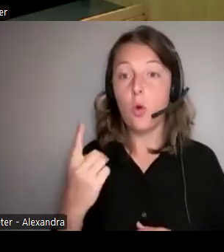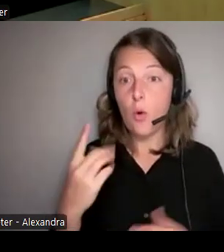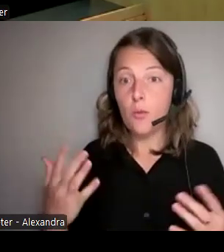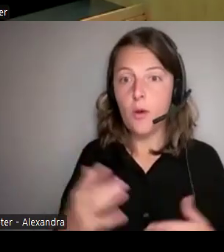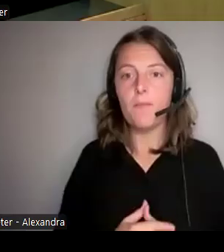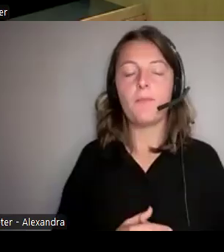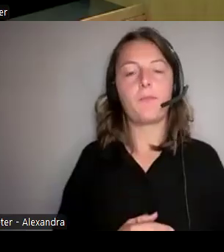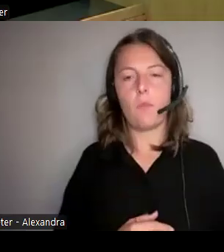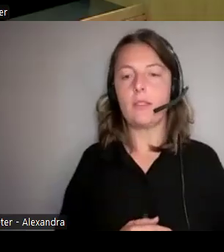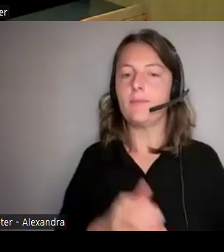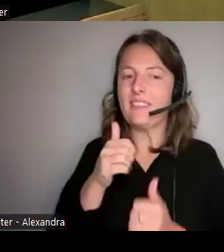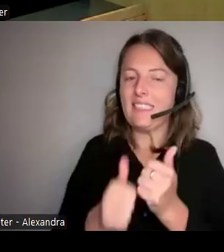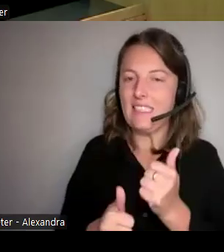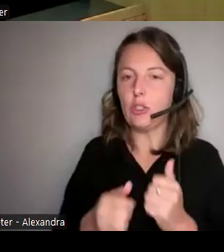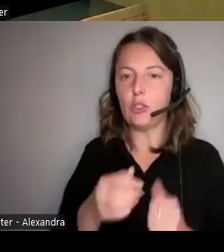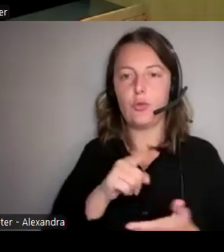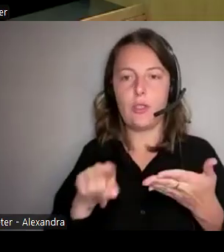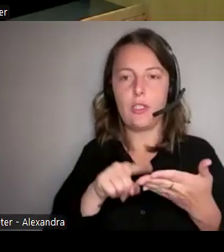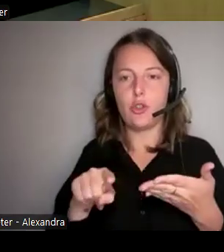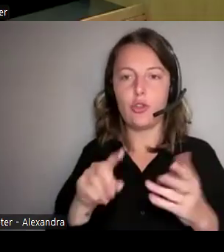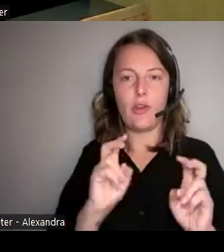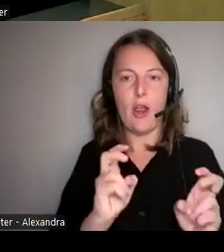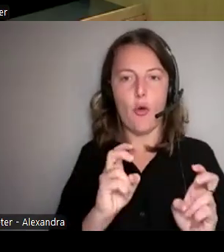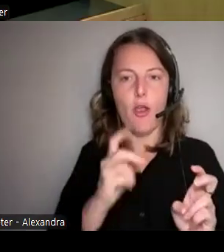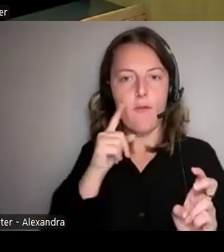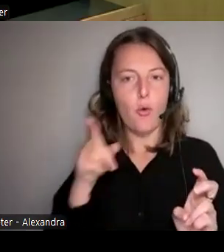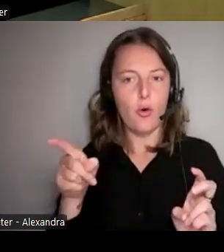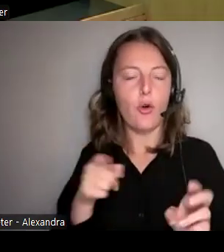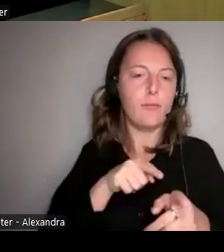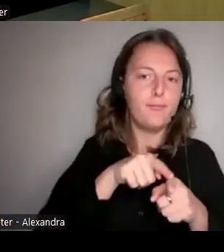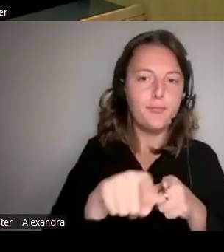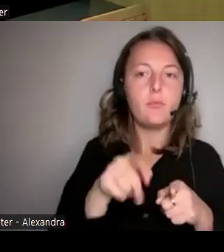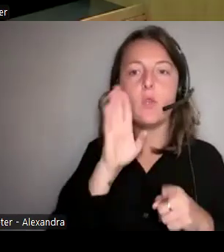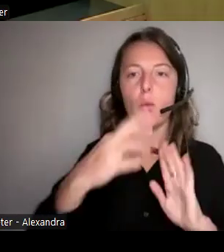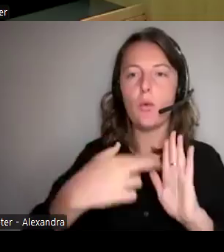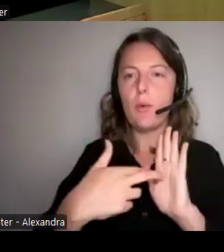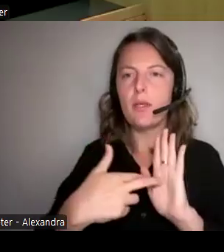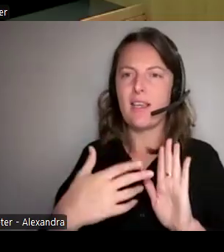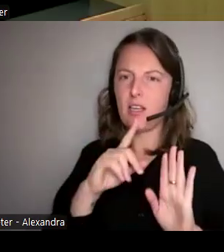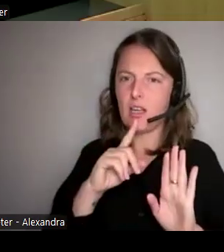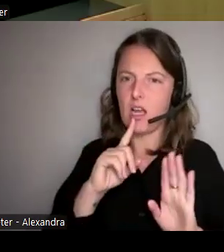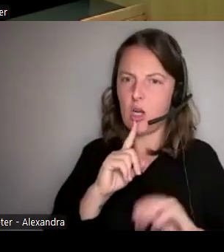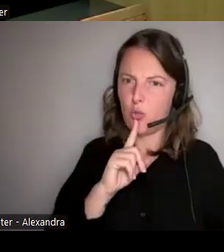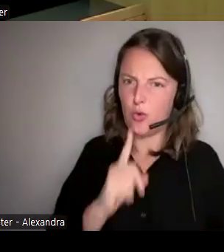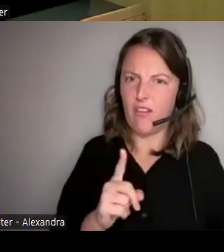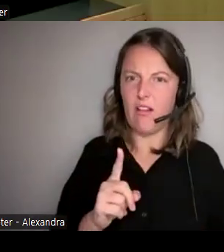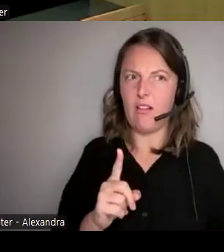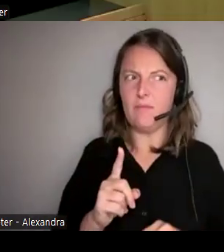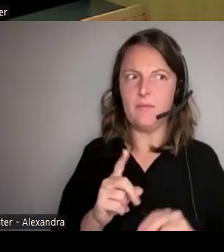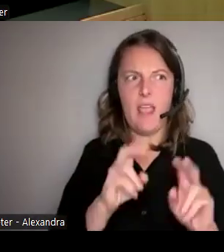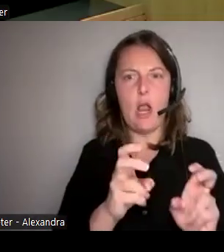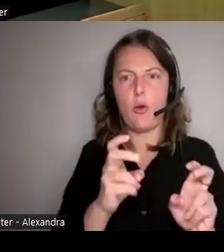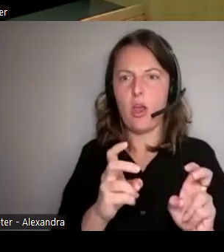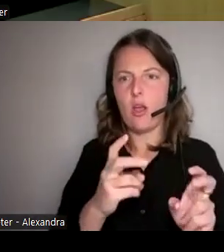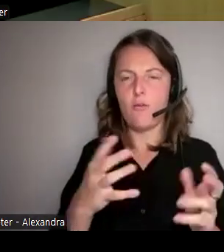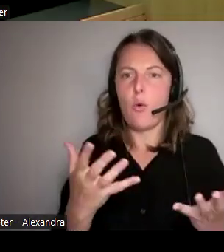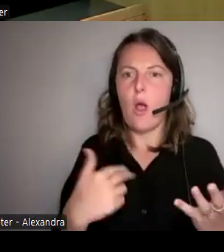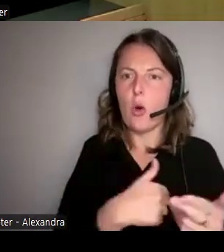her research areas represents a real example of of what we call the progress of of science. That